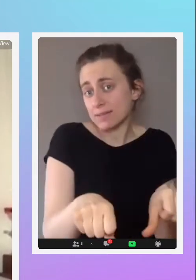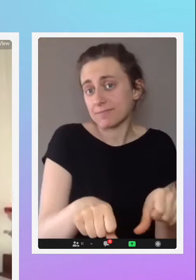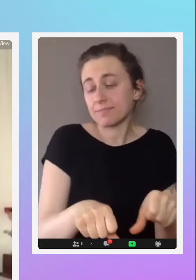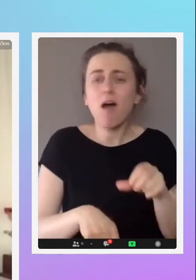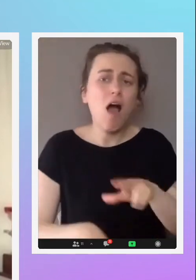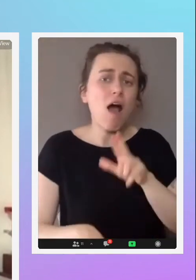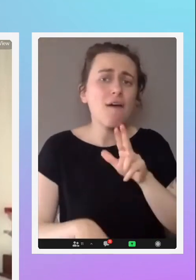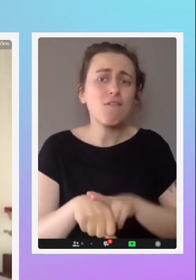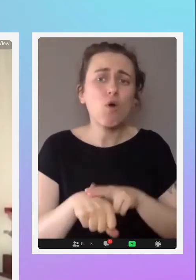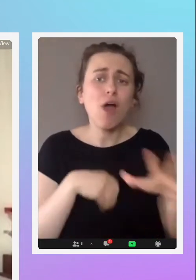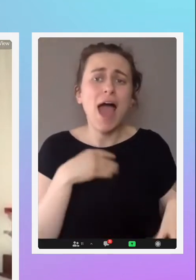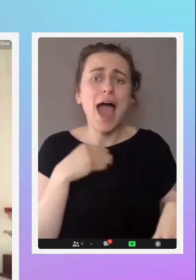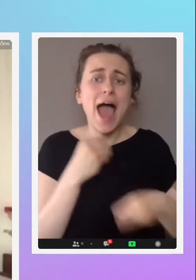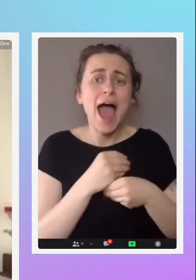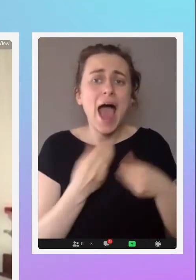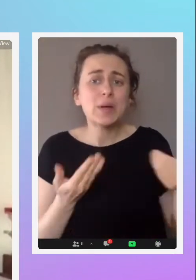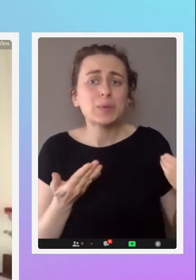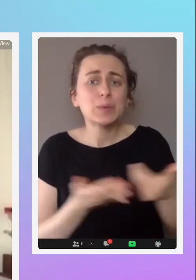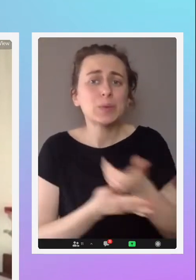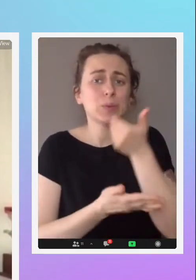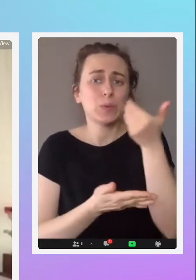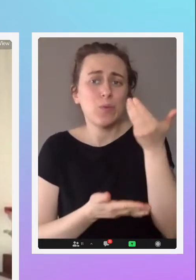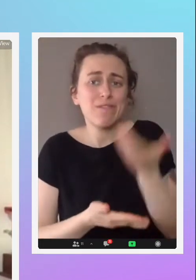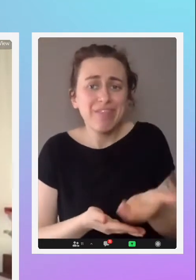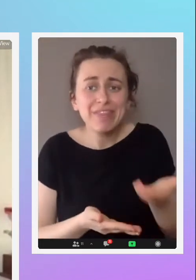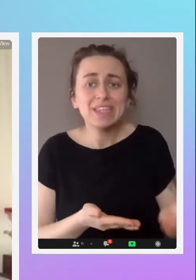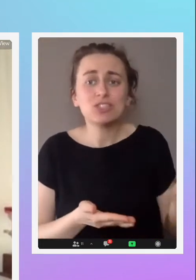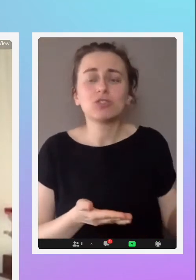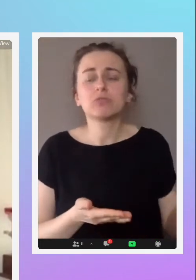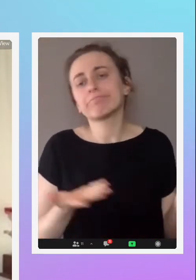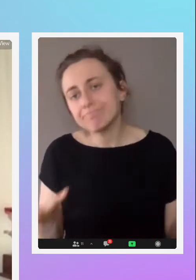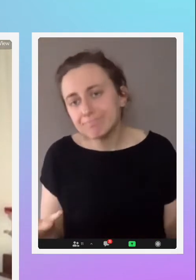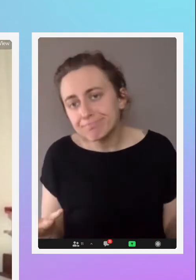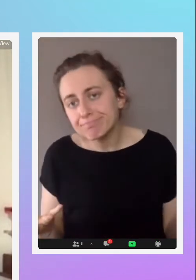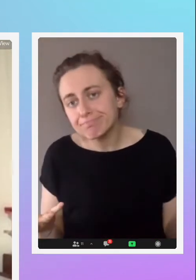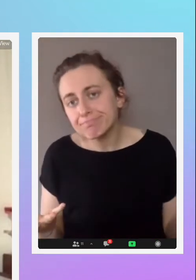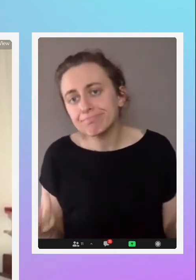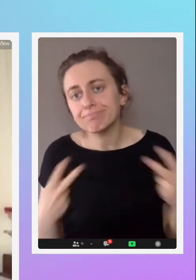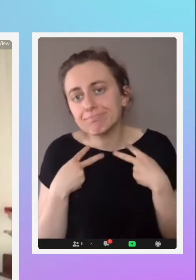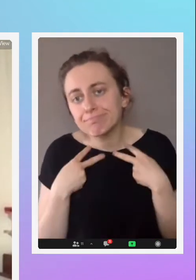it's understood that you may have to make changes to the way the interface works,